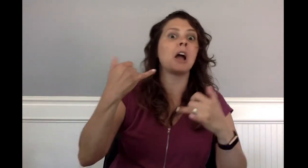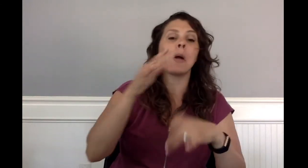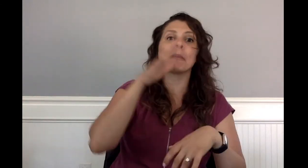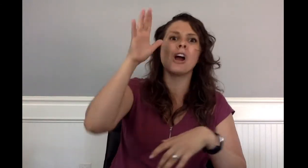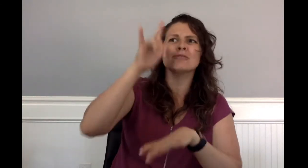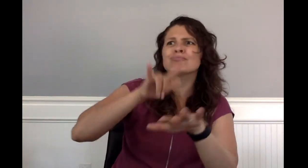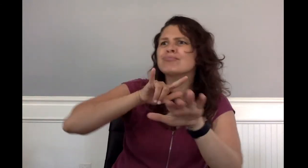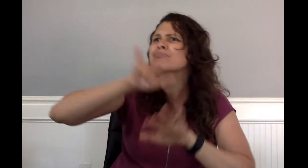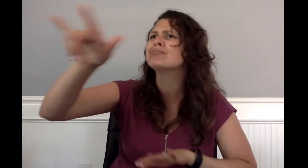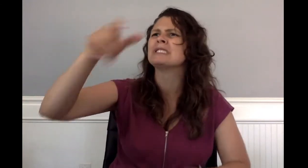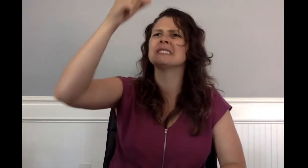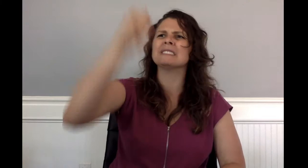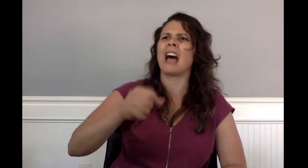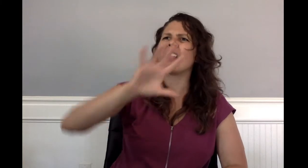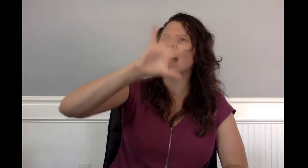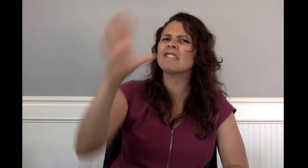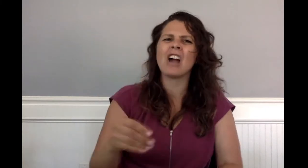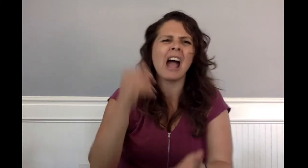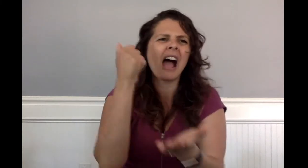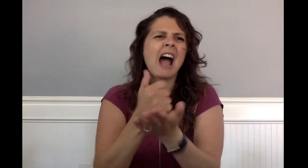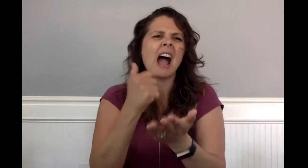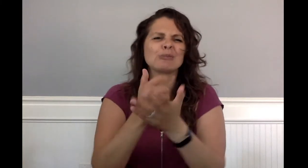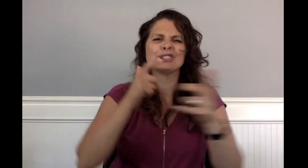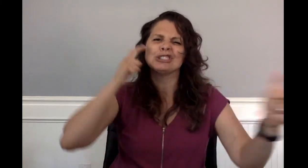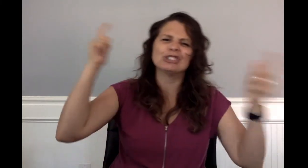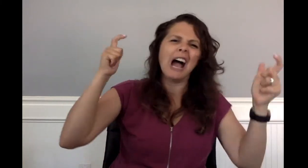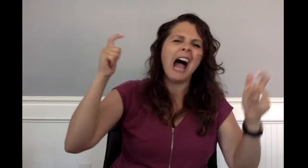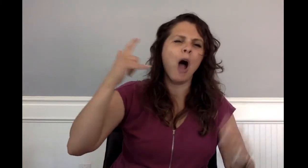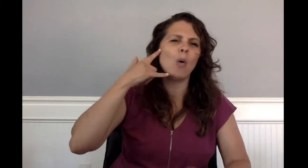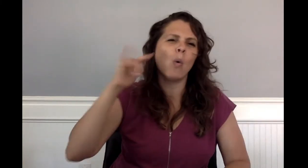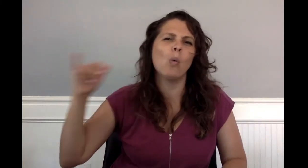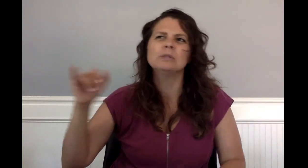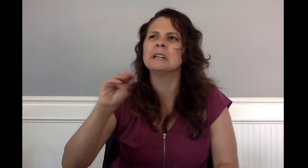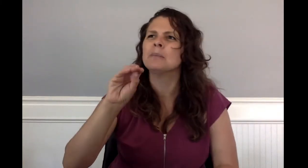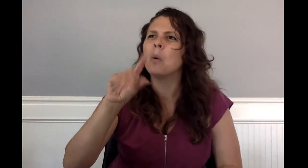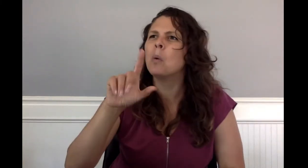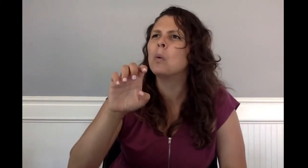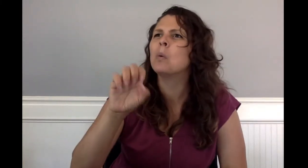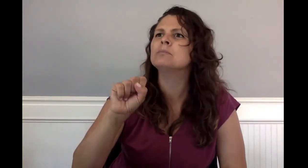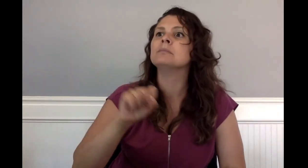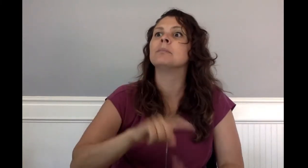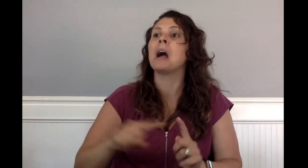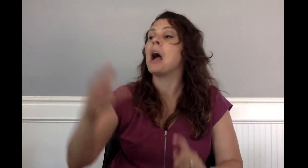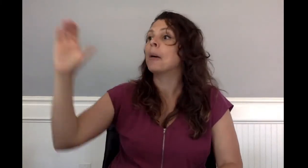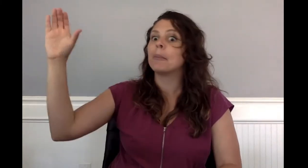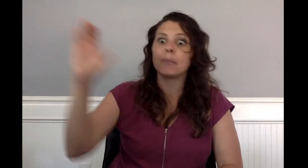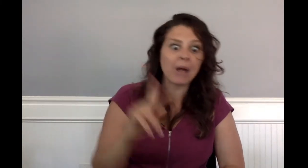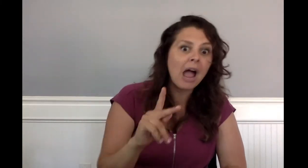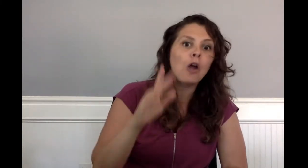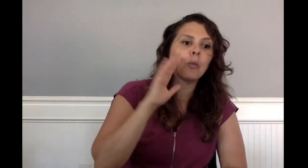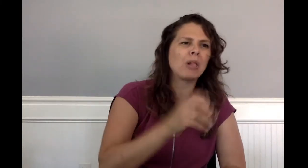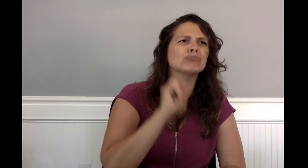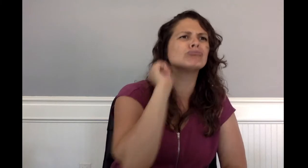How they were in South Africa helping giant golden moles, but would soon be back